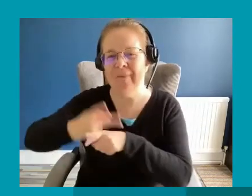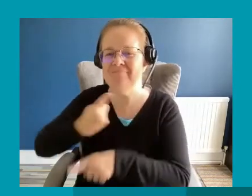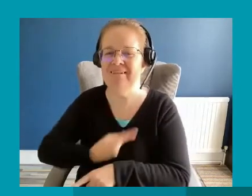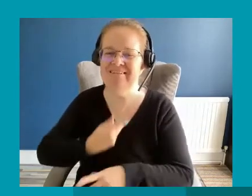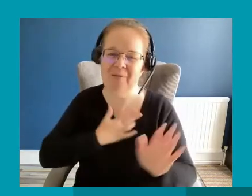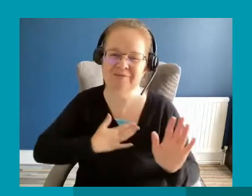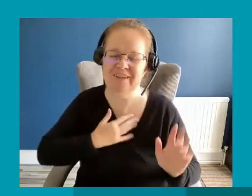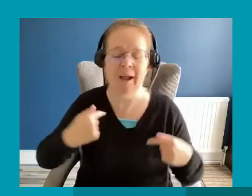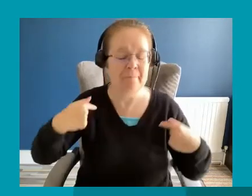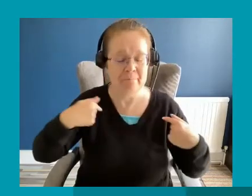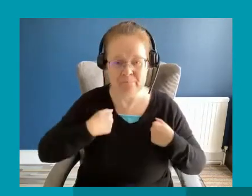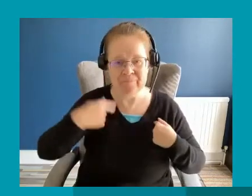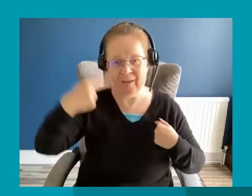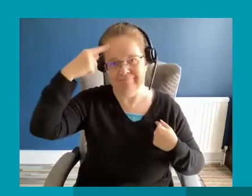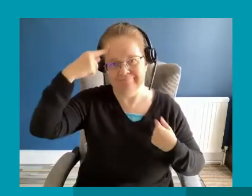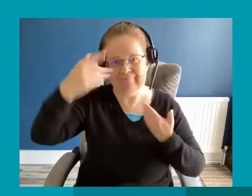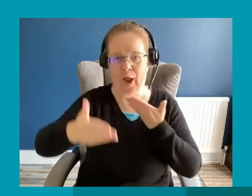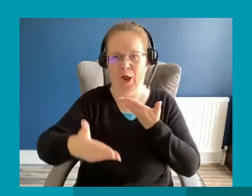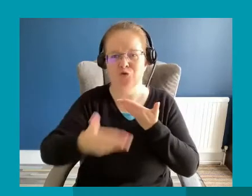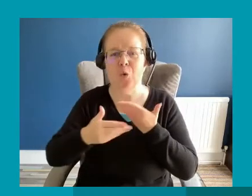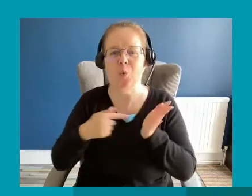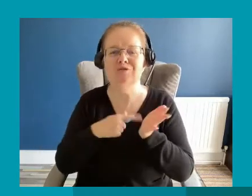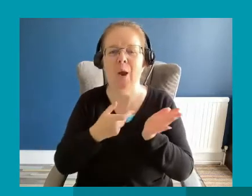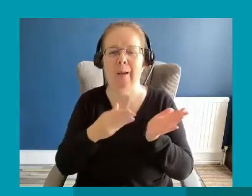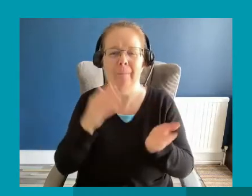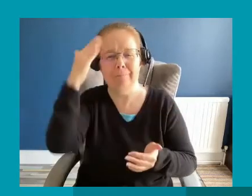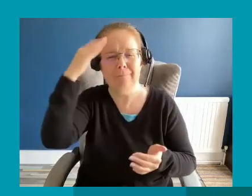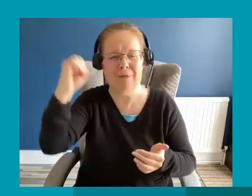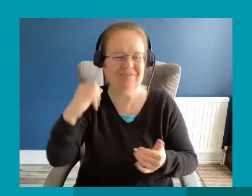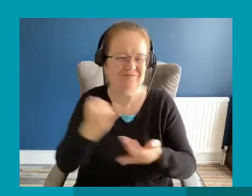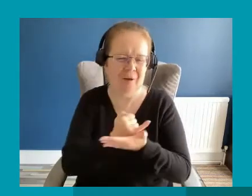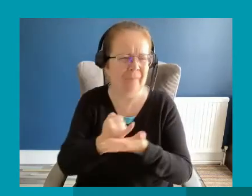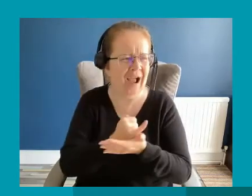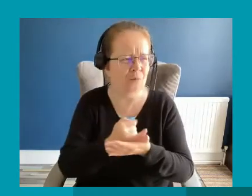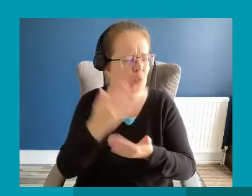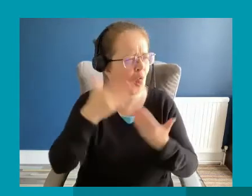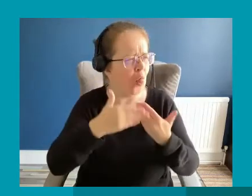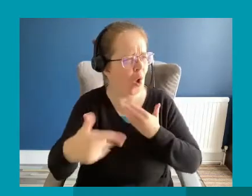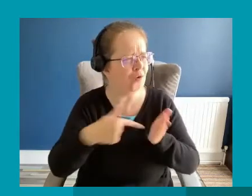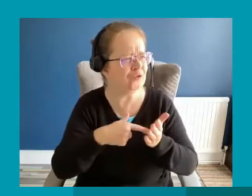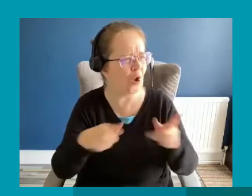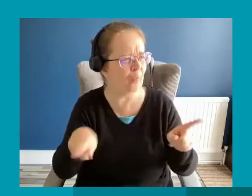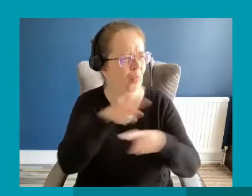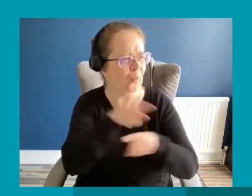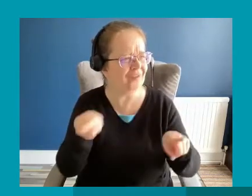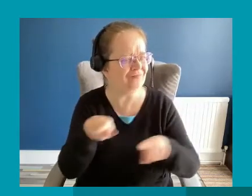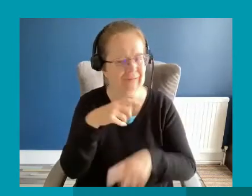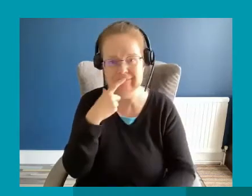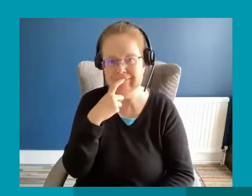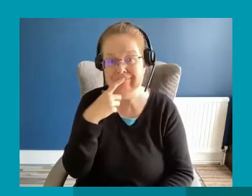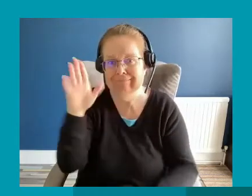myself my short term memory is not as good as my long term memory. Or is it the other way around?